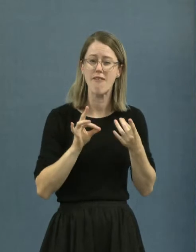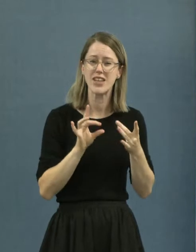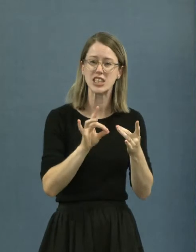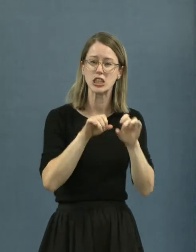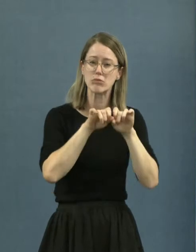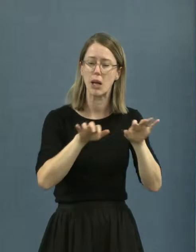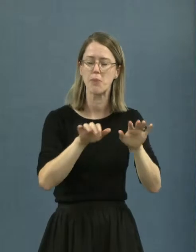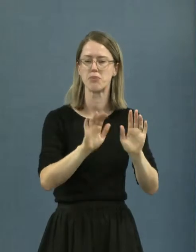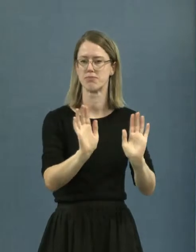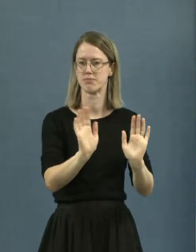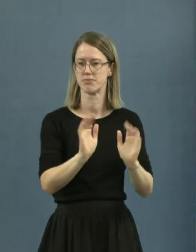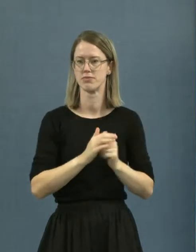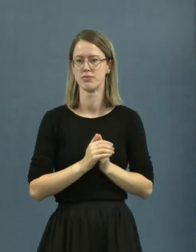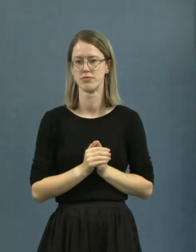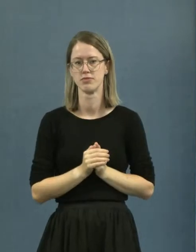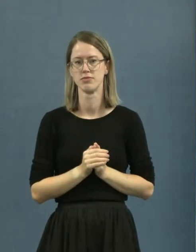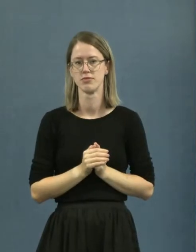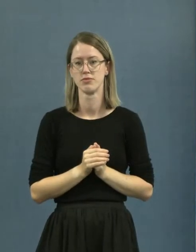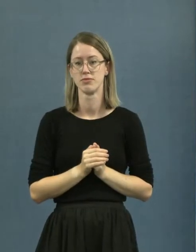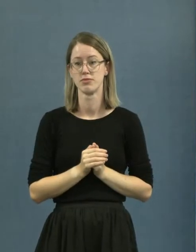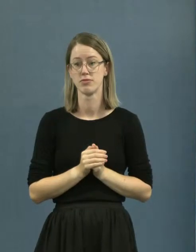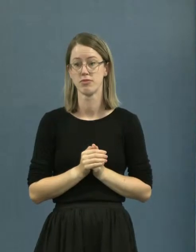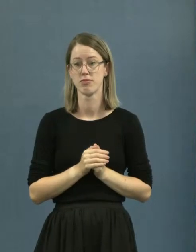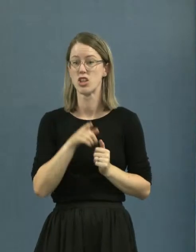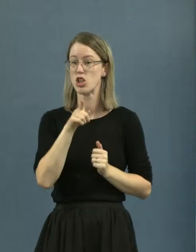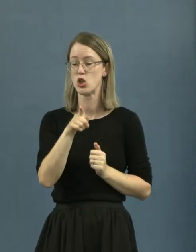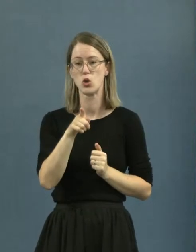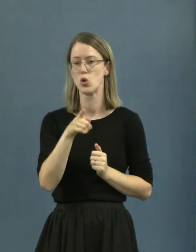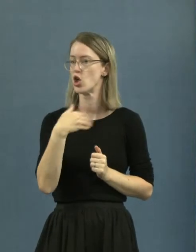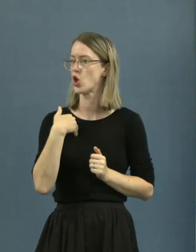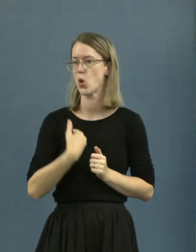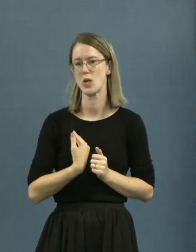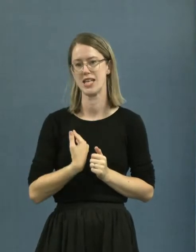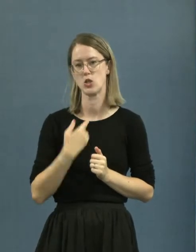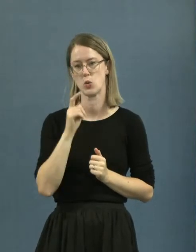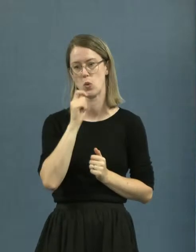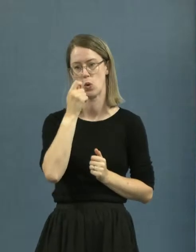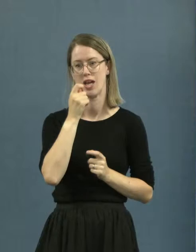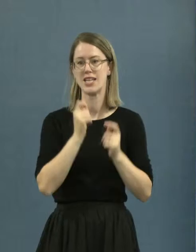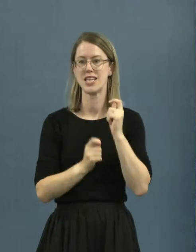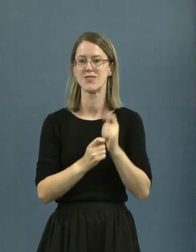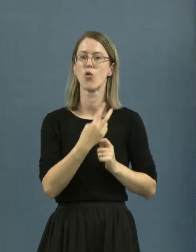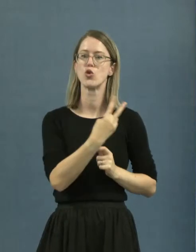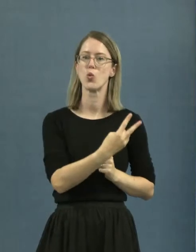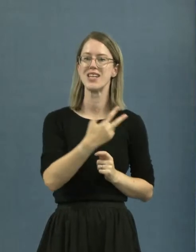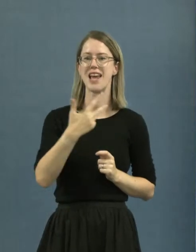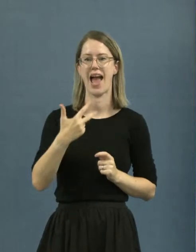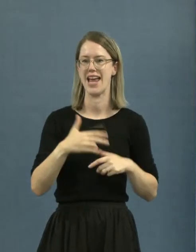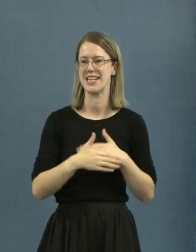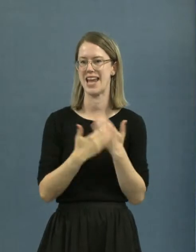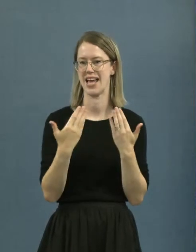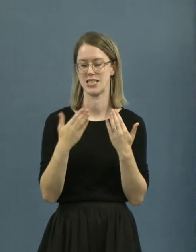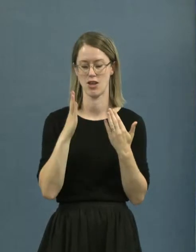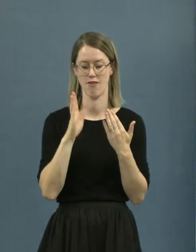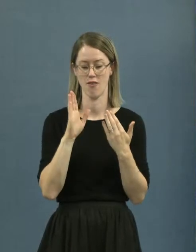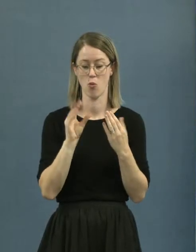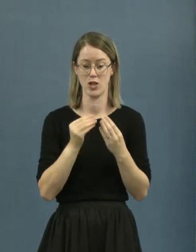period has finished. In fact, you should not have further COVID-19 tests for 28 hours